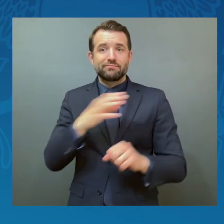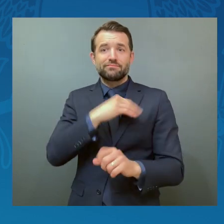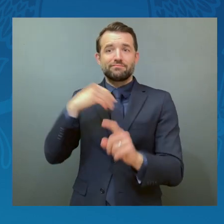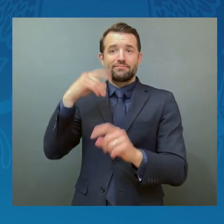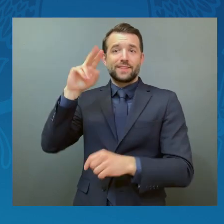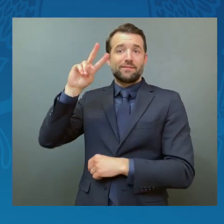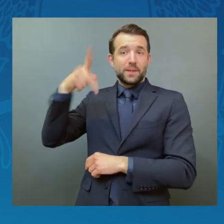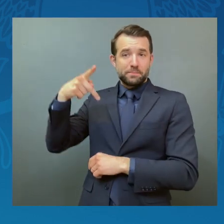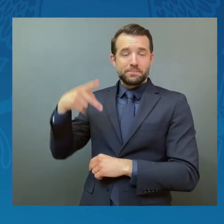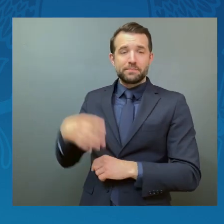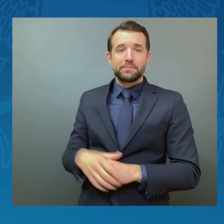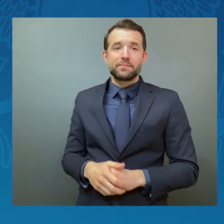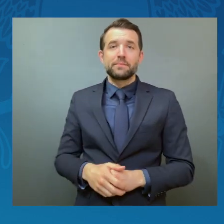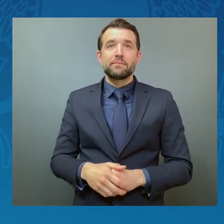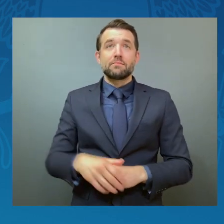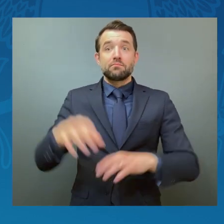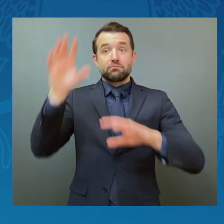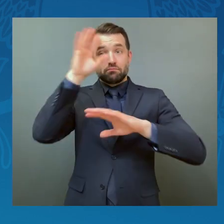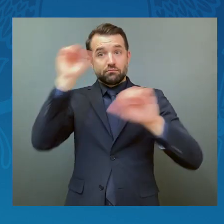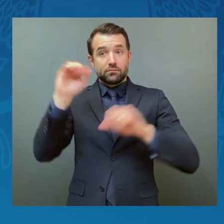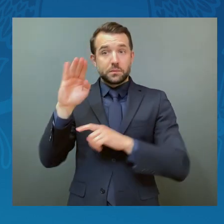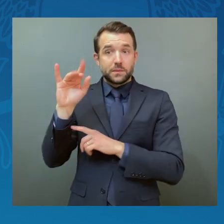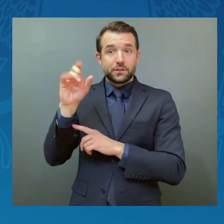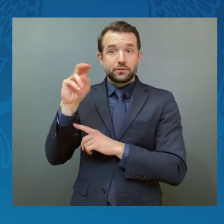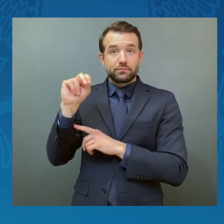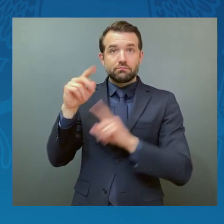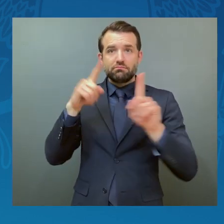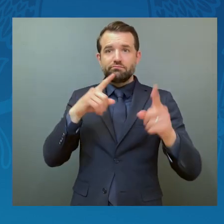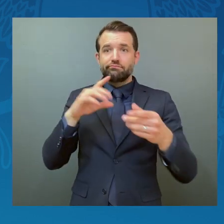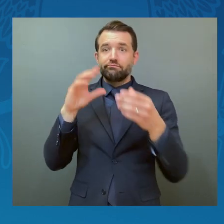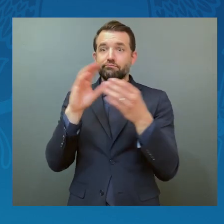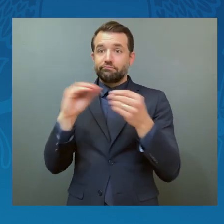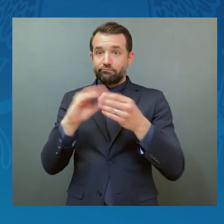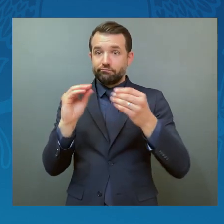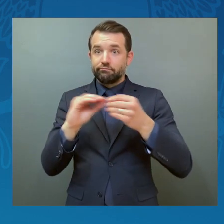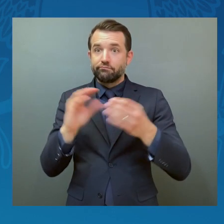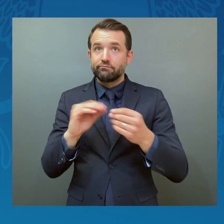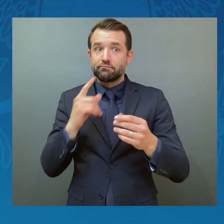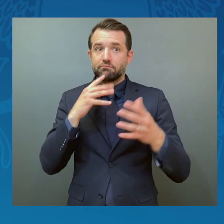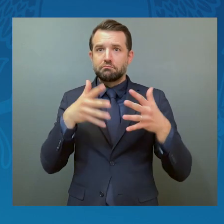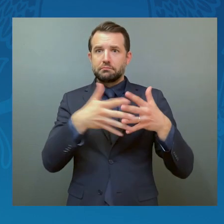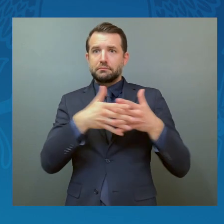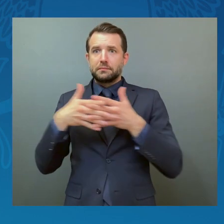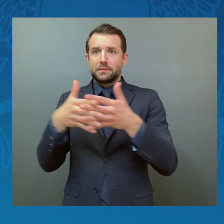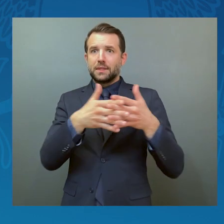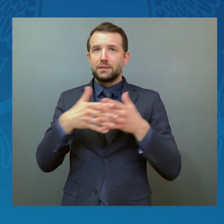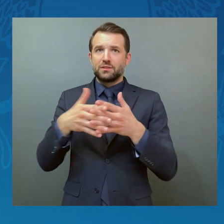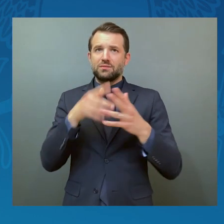that our nation's most sacred obligation is to prepare and equip our troops